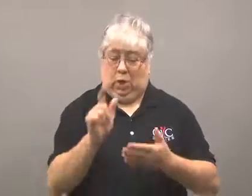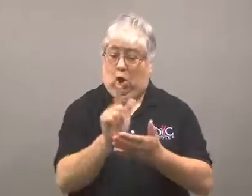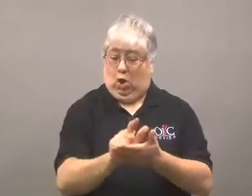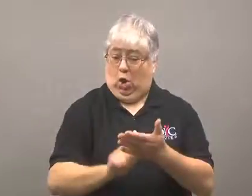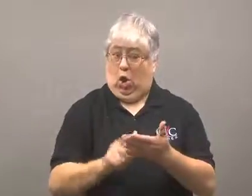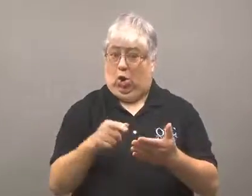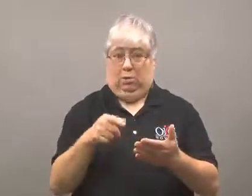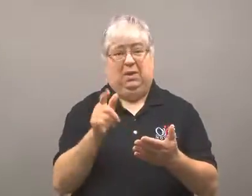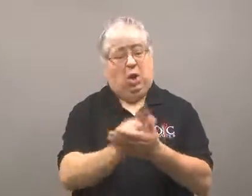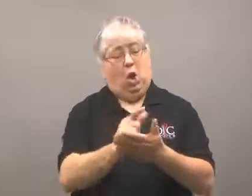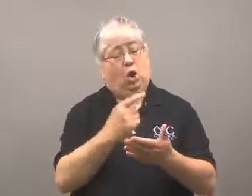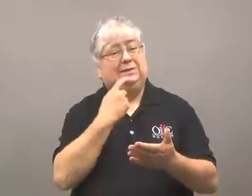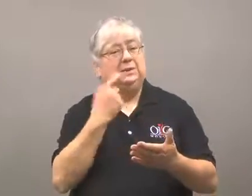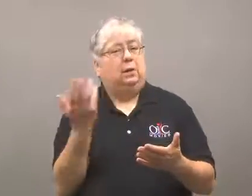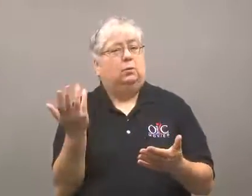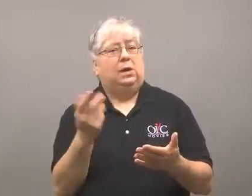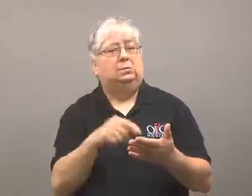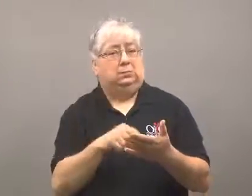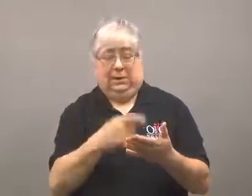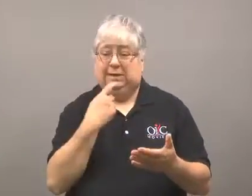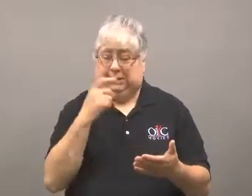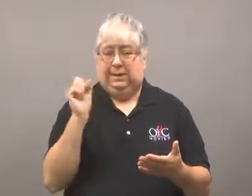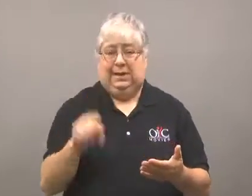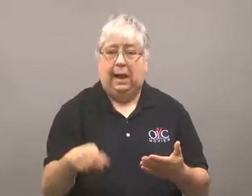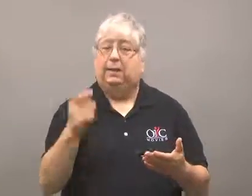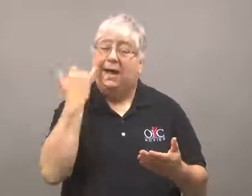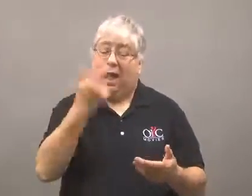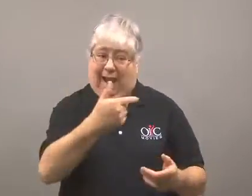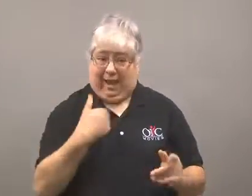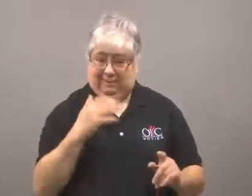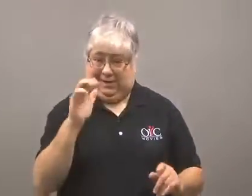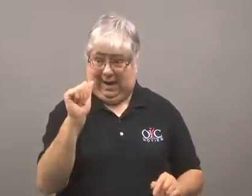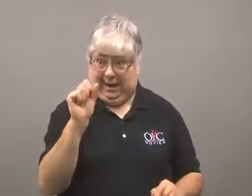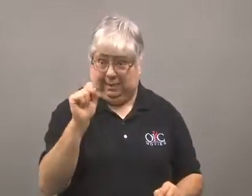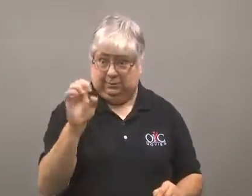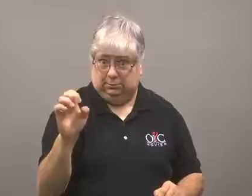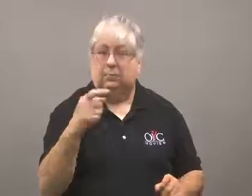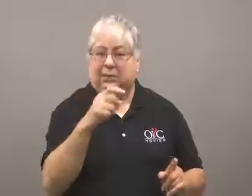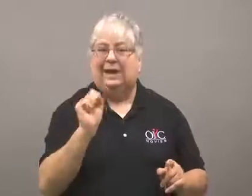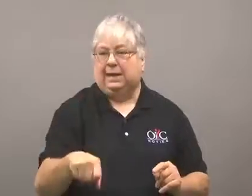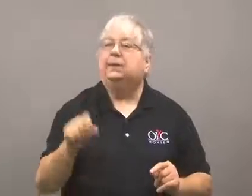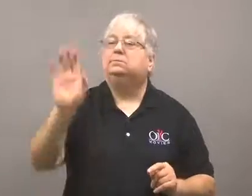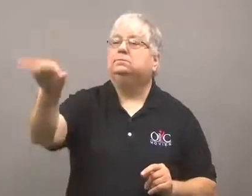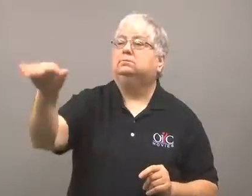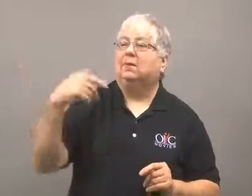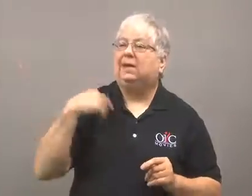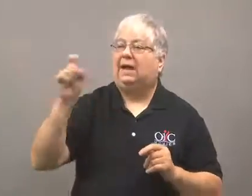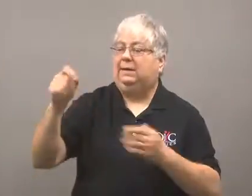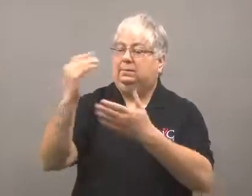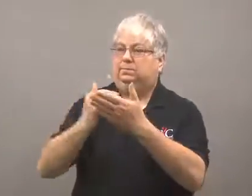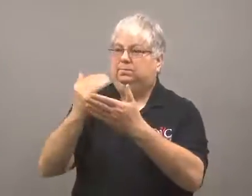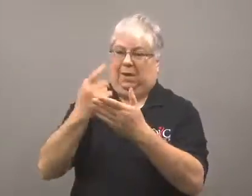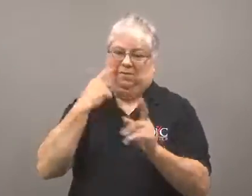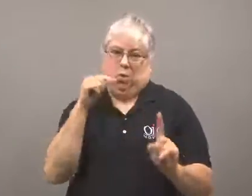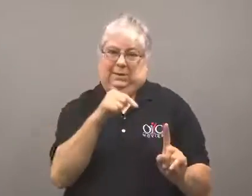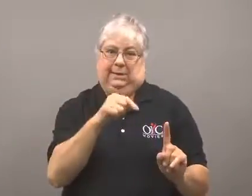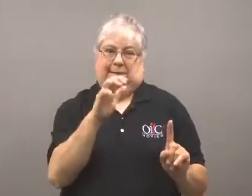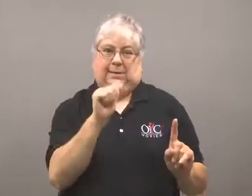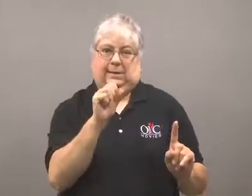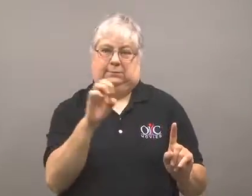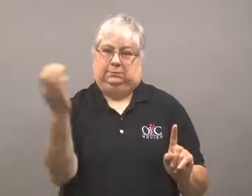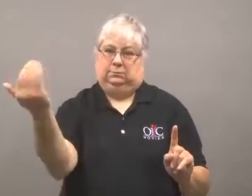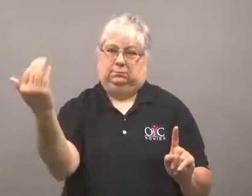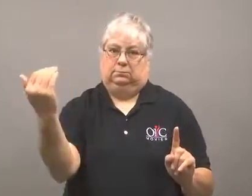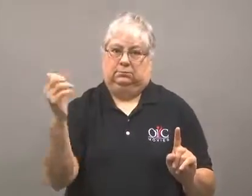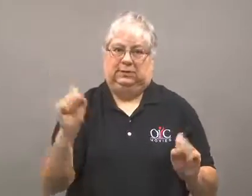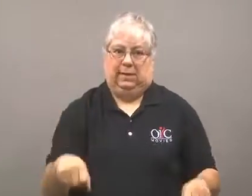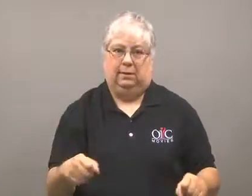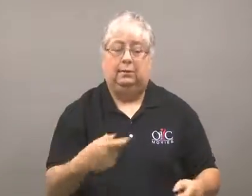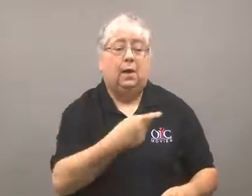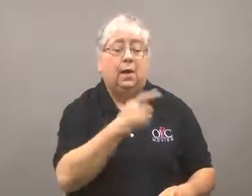The law actually says the government can request records pertaining to a particular case.